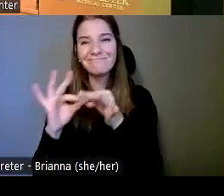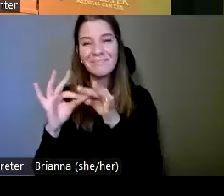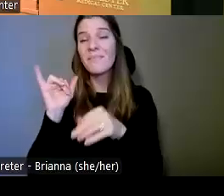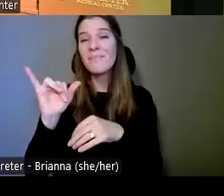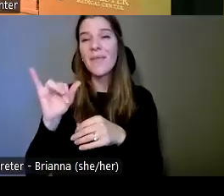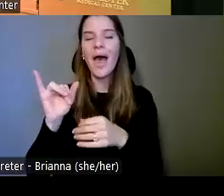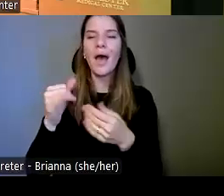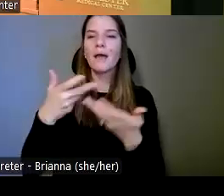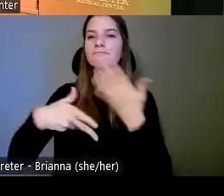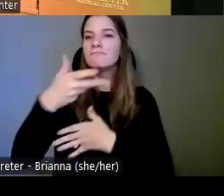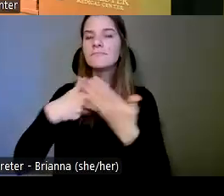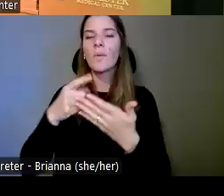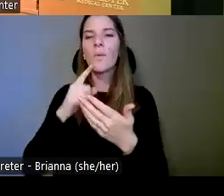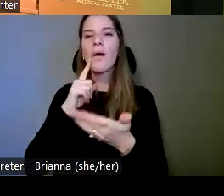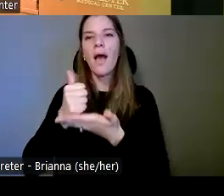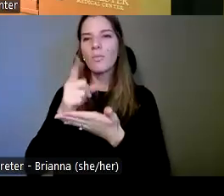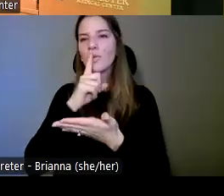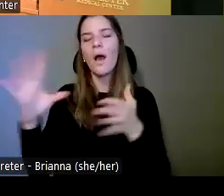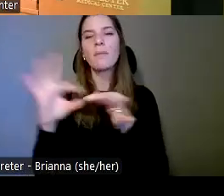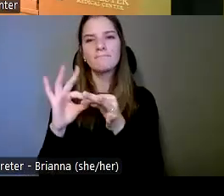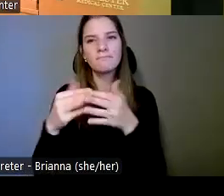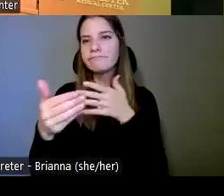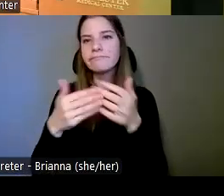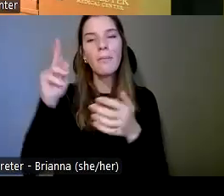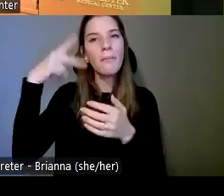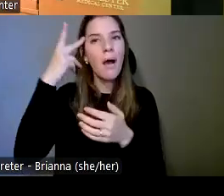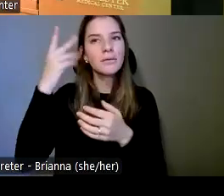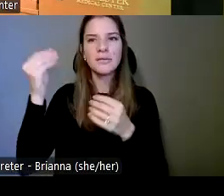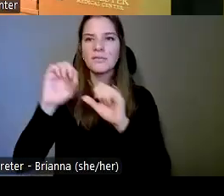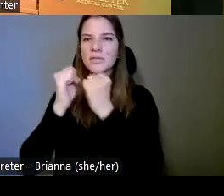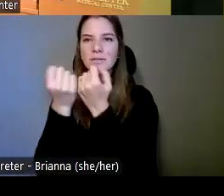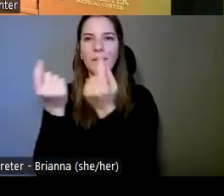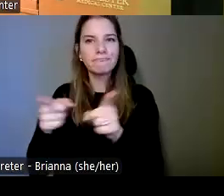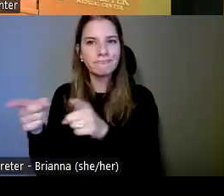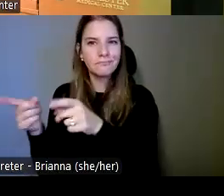religious lines, other things like that. I think the second level is this idea of community